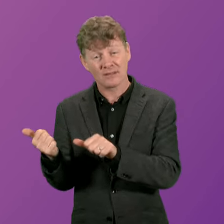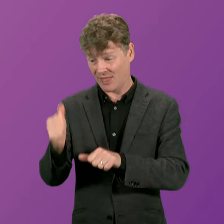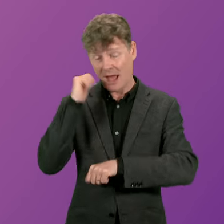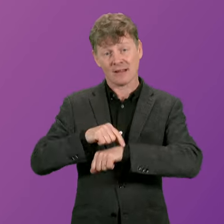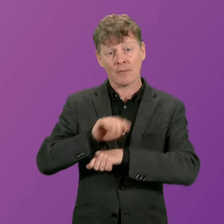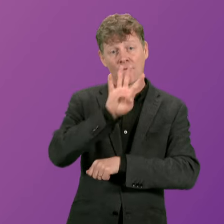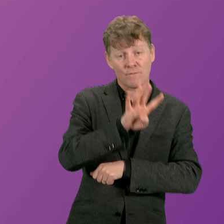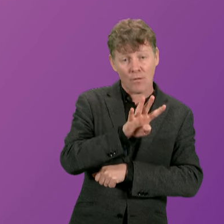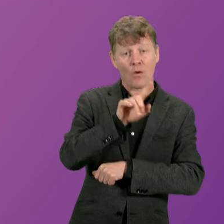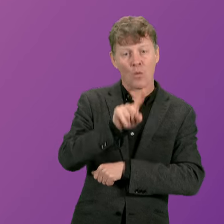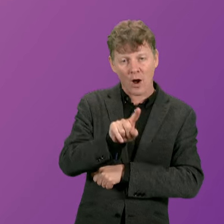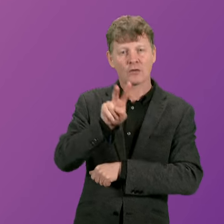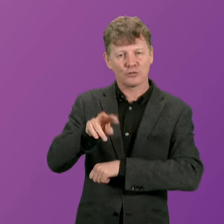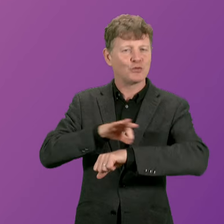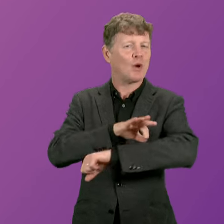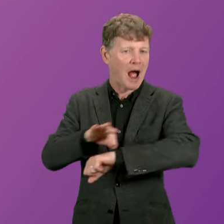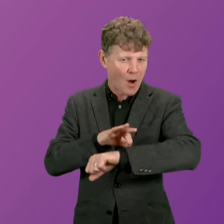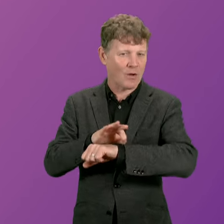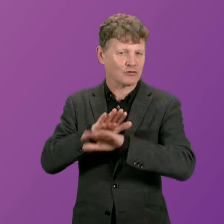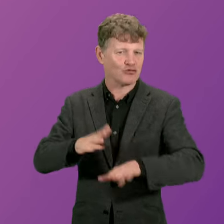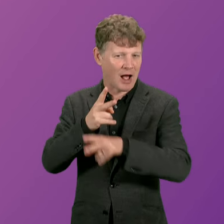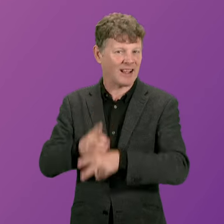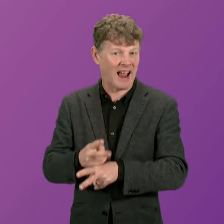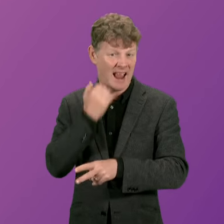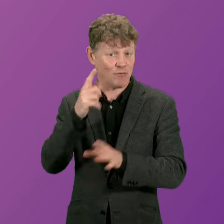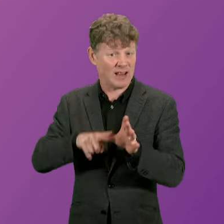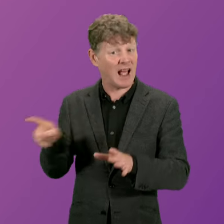learning and childcare provision. That was what Labour thought was enough for families who are